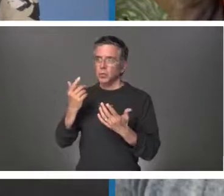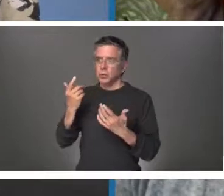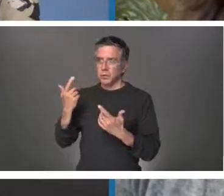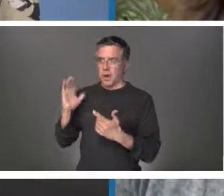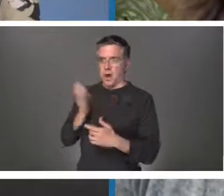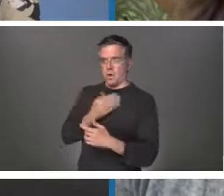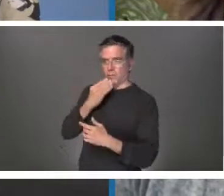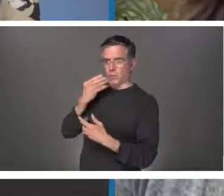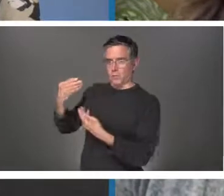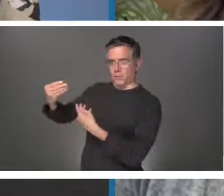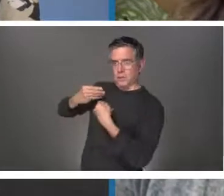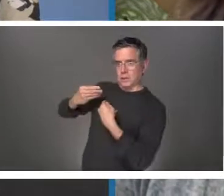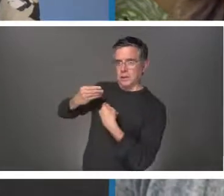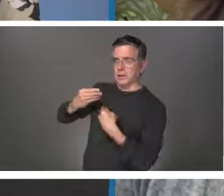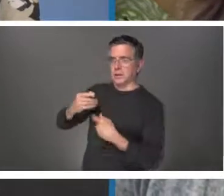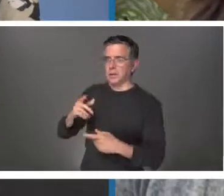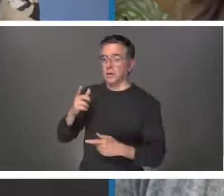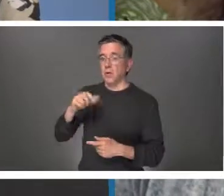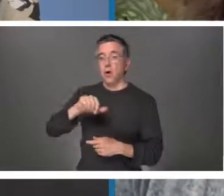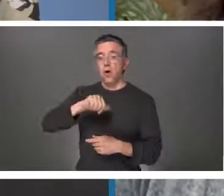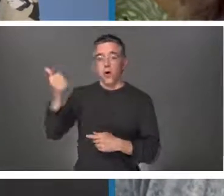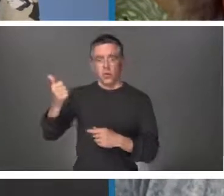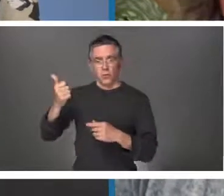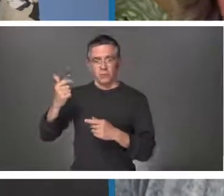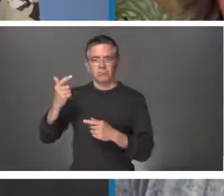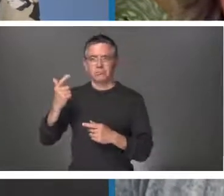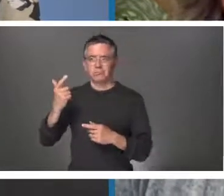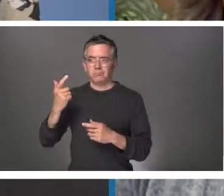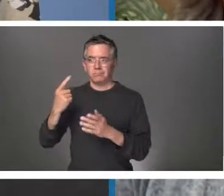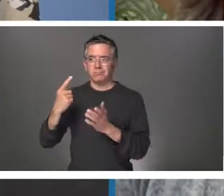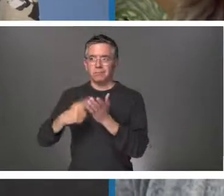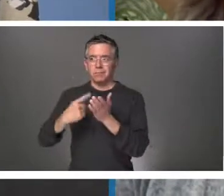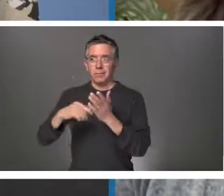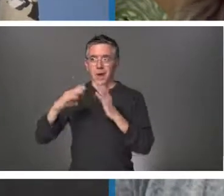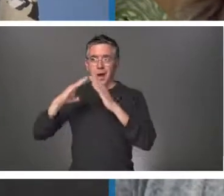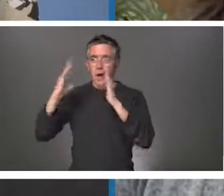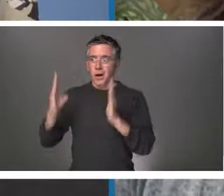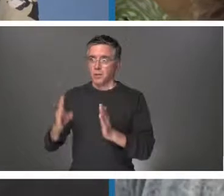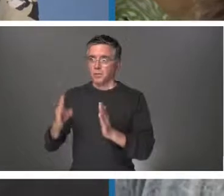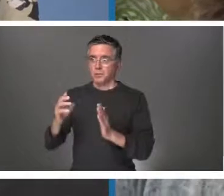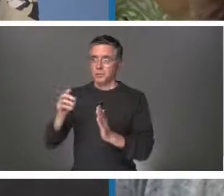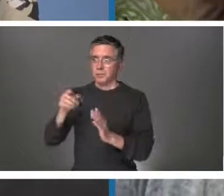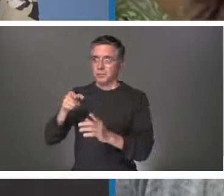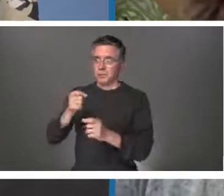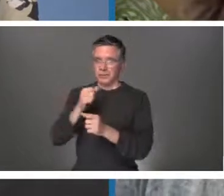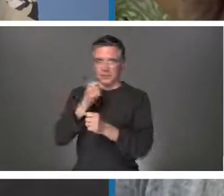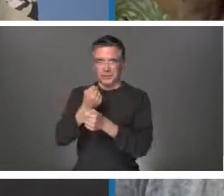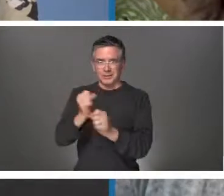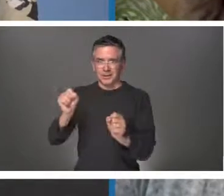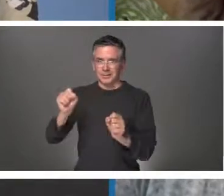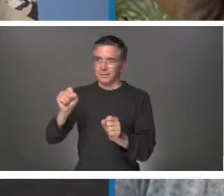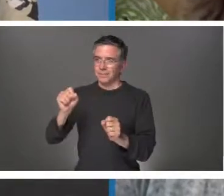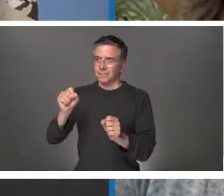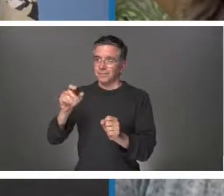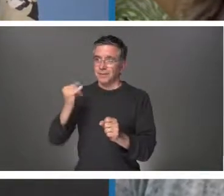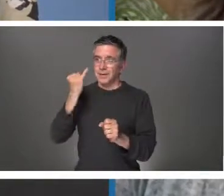They have insecure and sometimes unsafe housing. If they were getting a COVID test, that could put their job at risk.